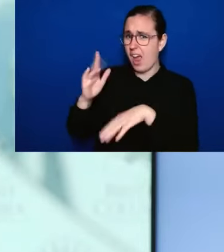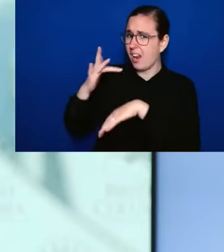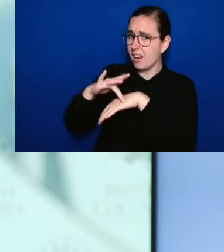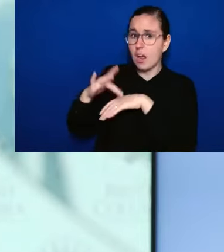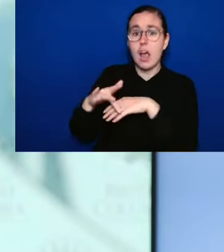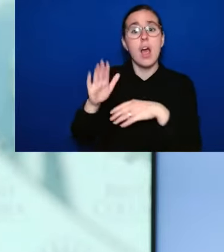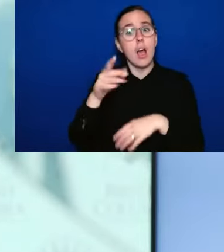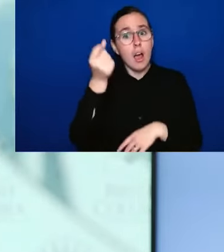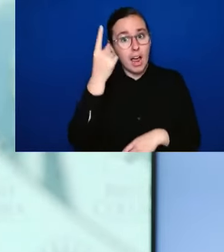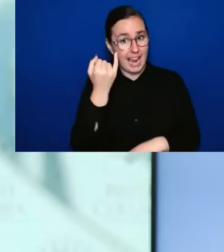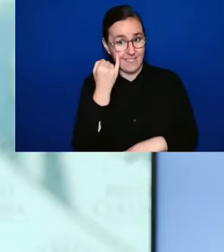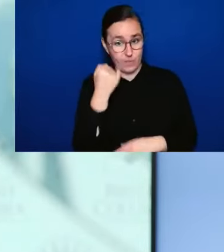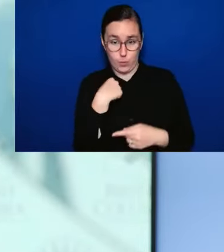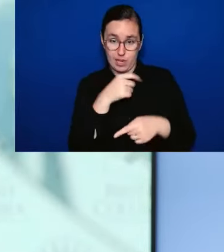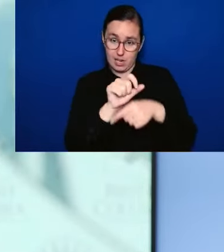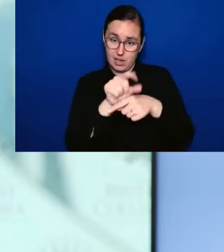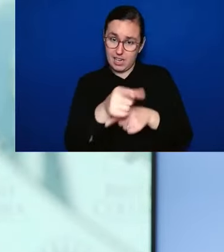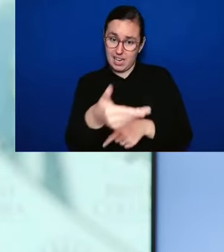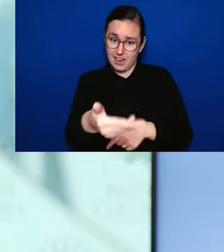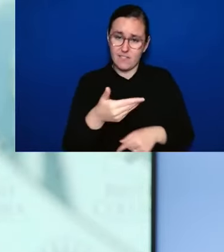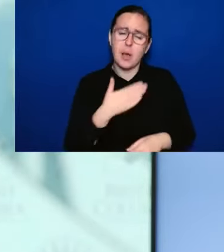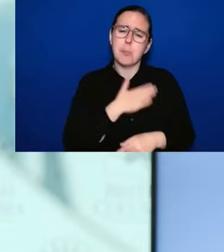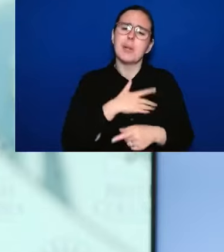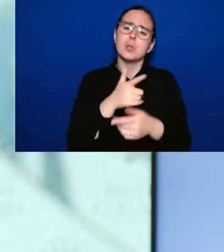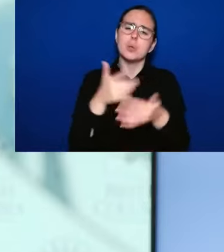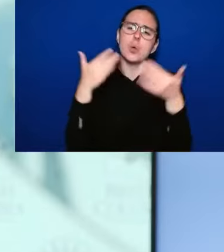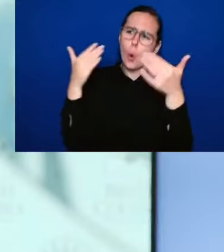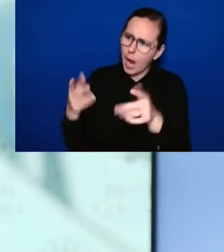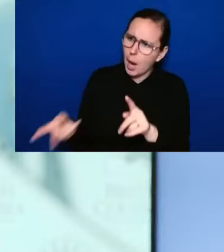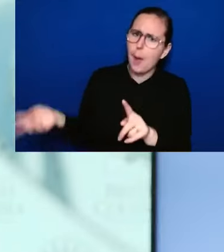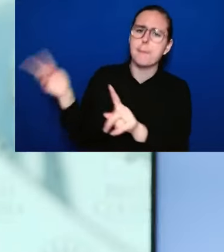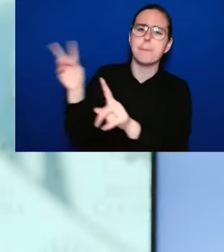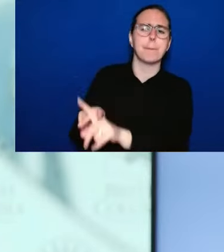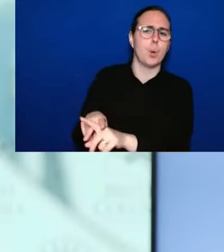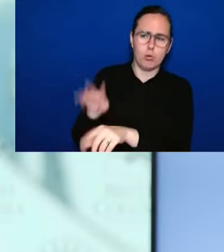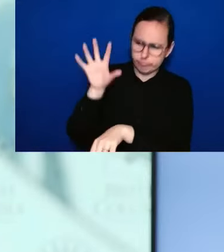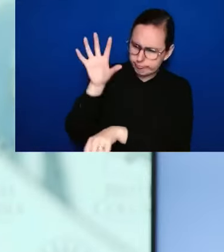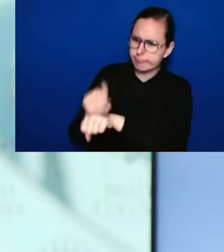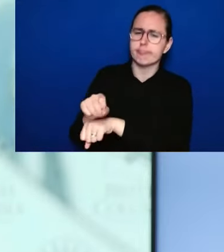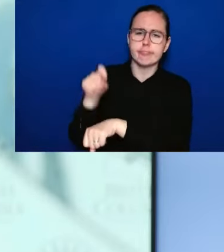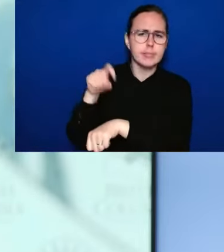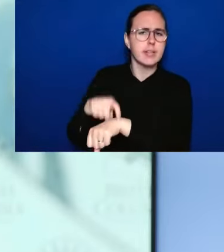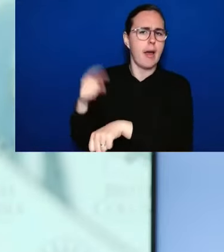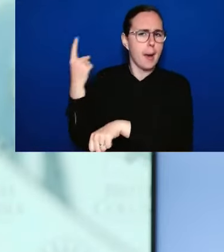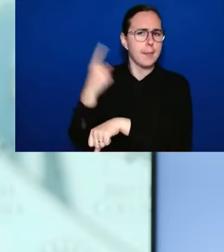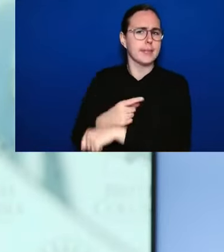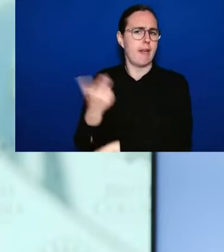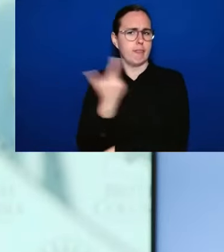appointment. Please get back to me. One of the because it's the Iraq's getting vaccinated. That